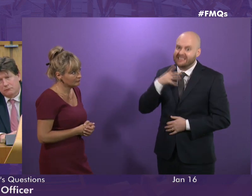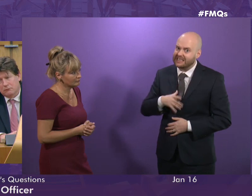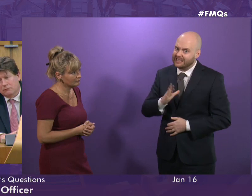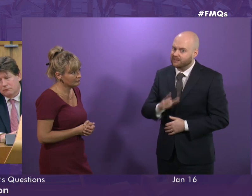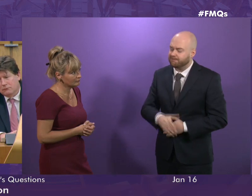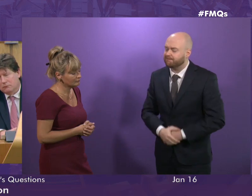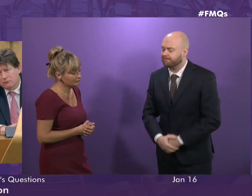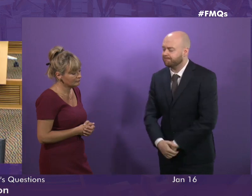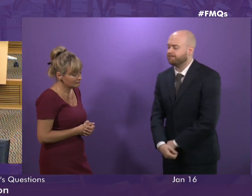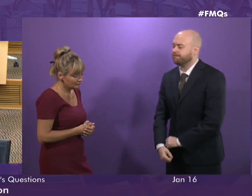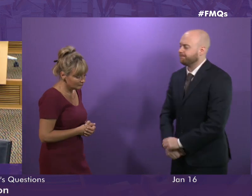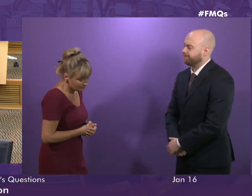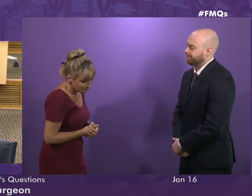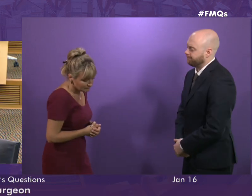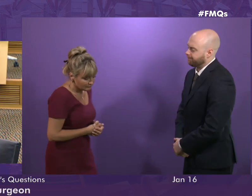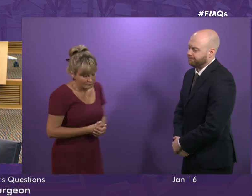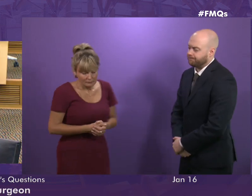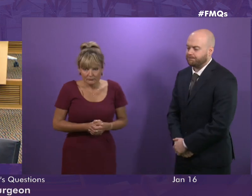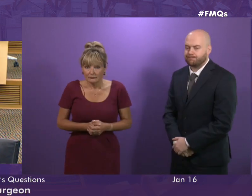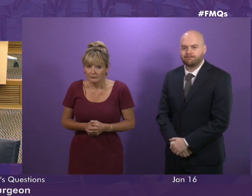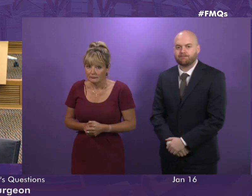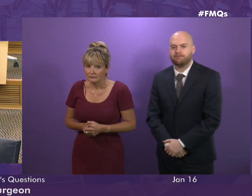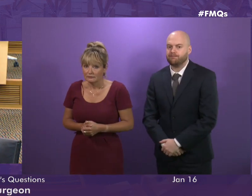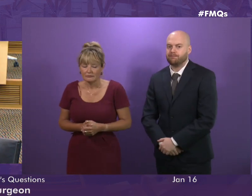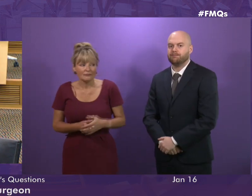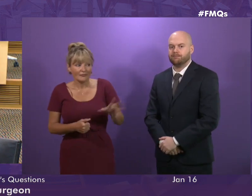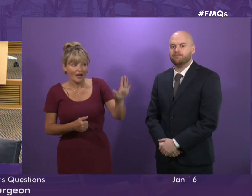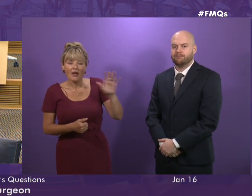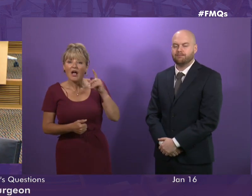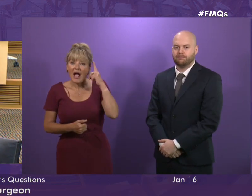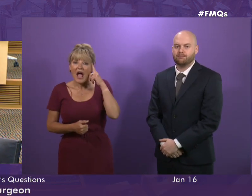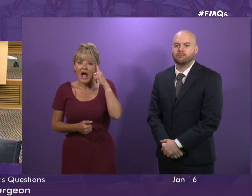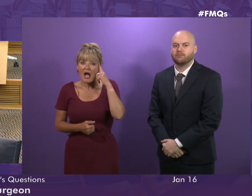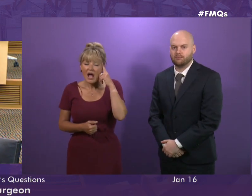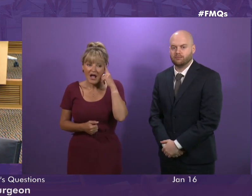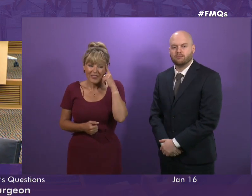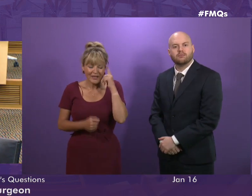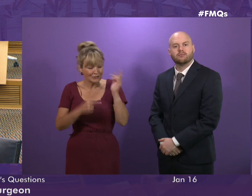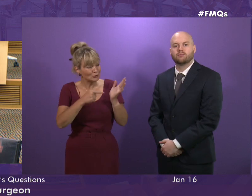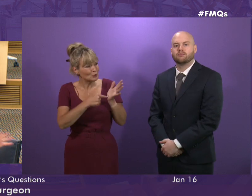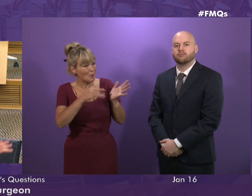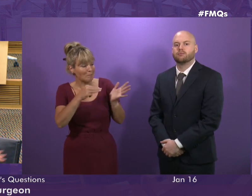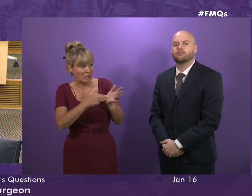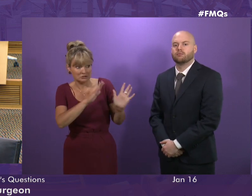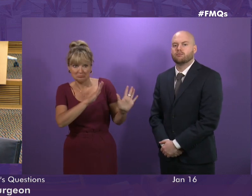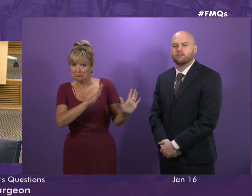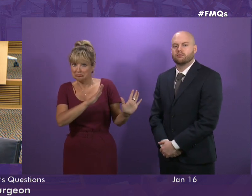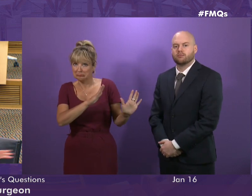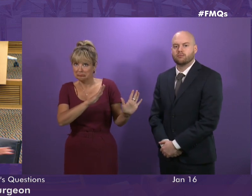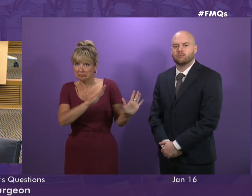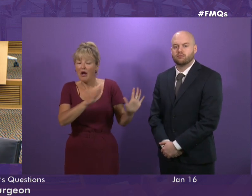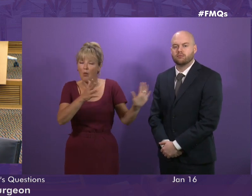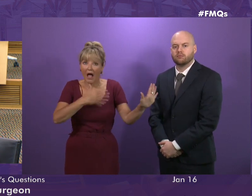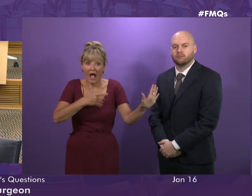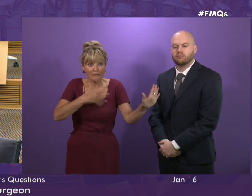I was not aware of the meeting request until Tom Mason raised it in his question. I will